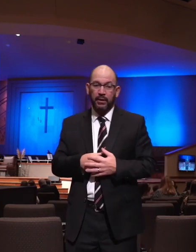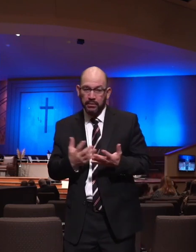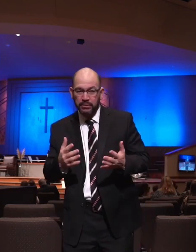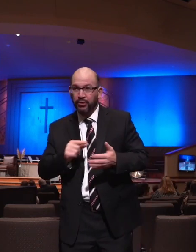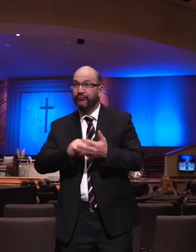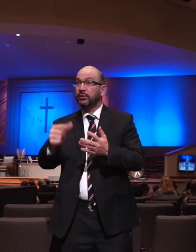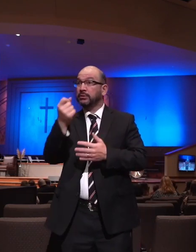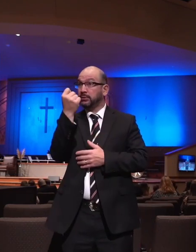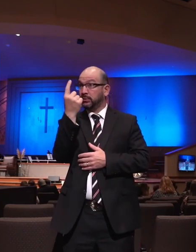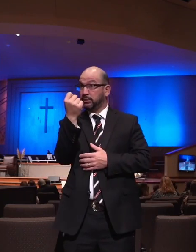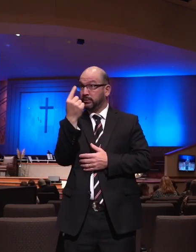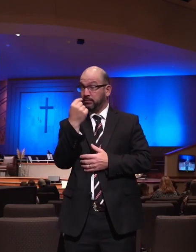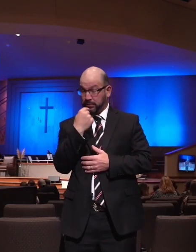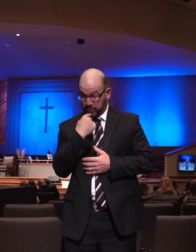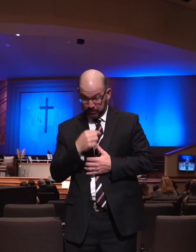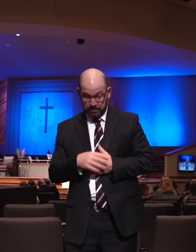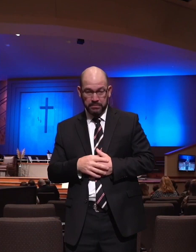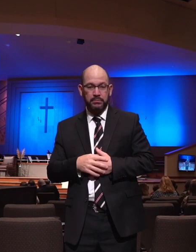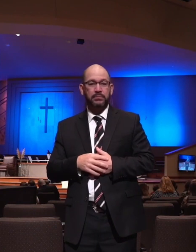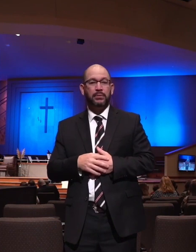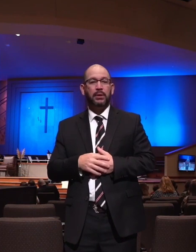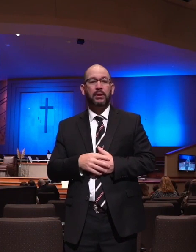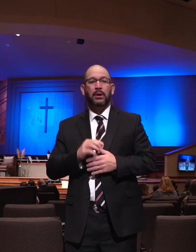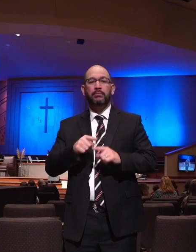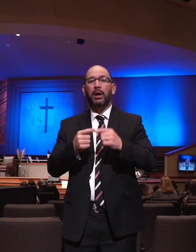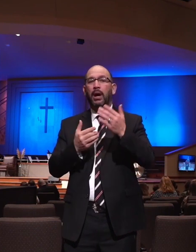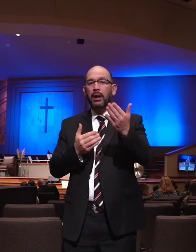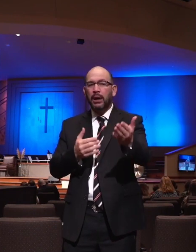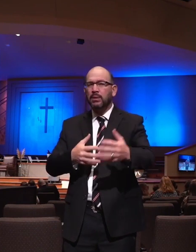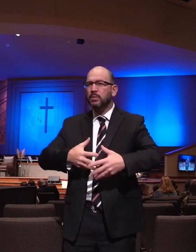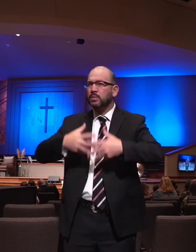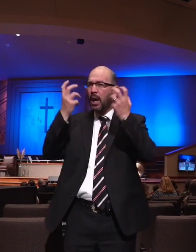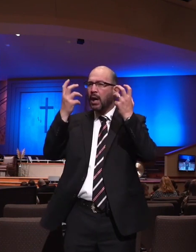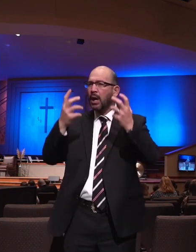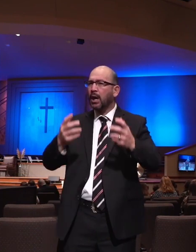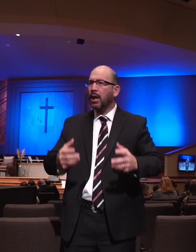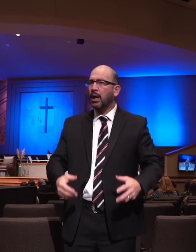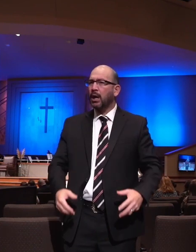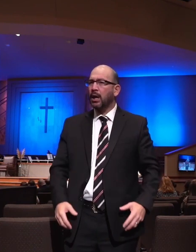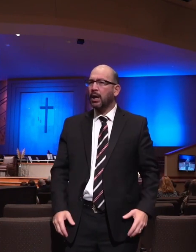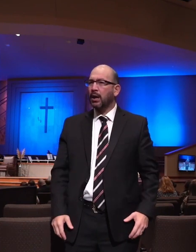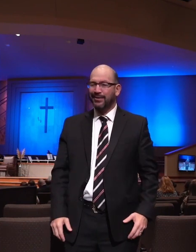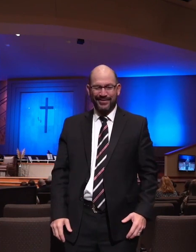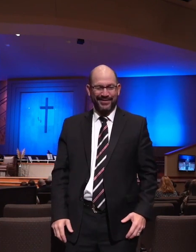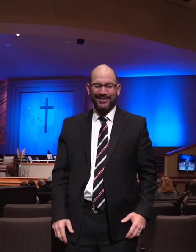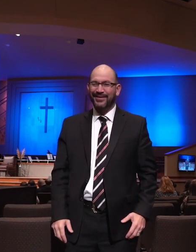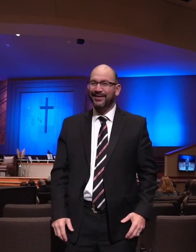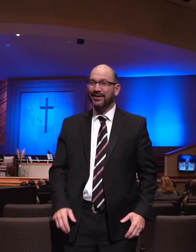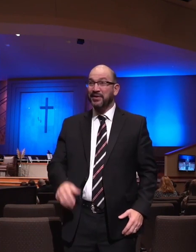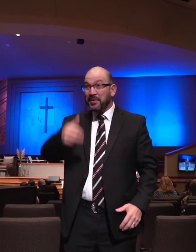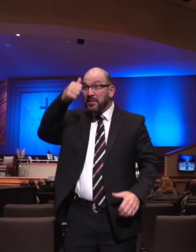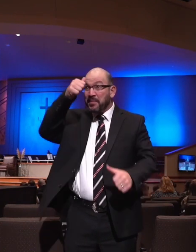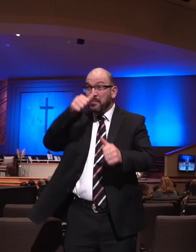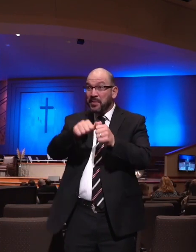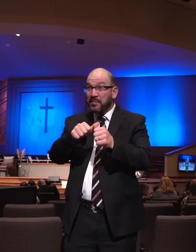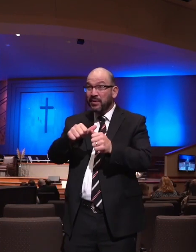verse 11 in this chapter but Naaman was wroth you know this is where you know Elisha sent out a messenger and said hey go dip in the